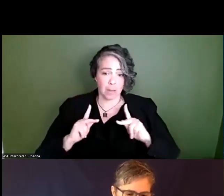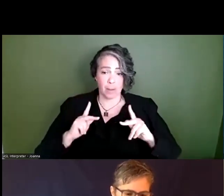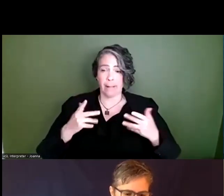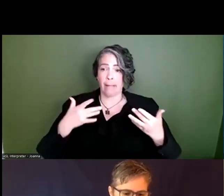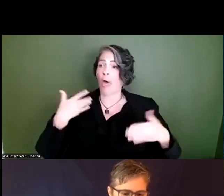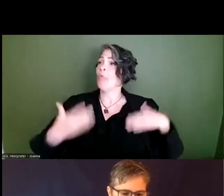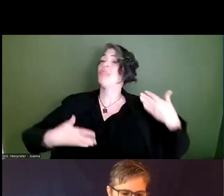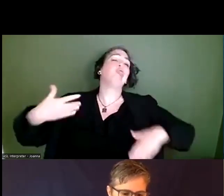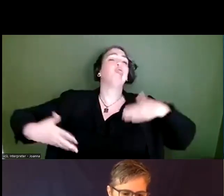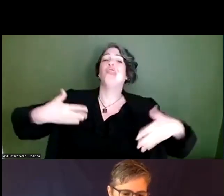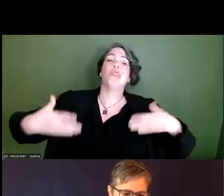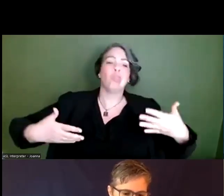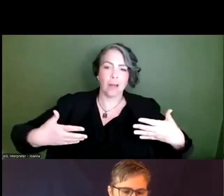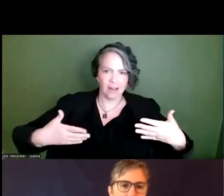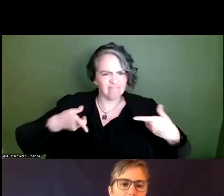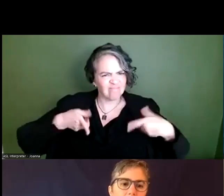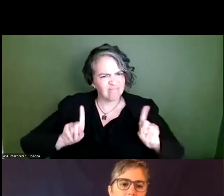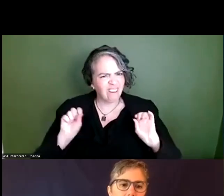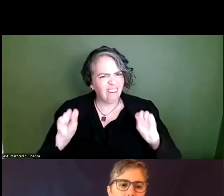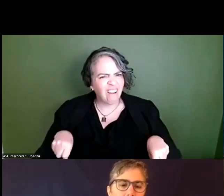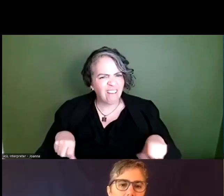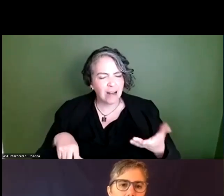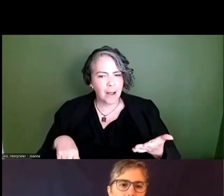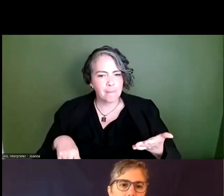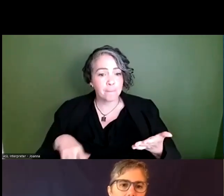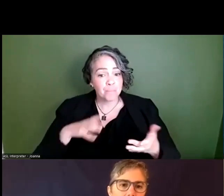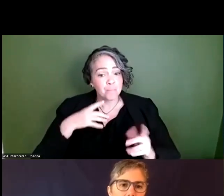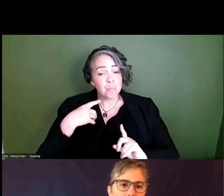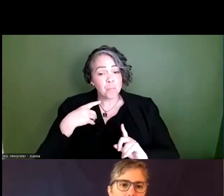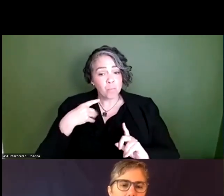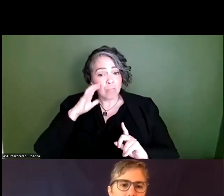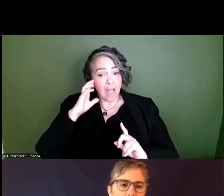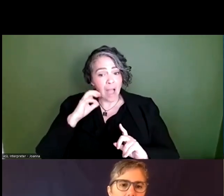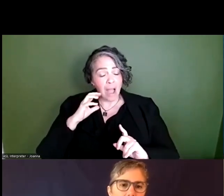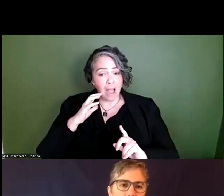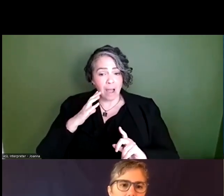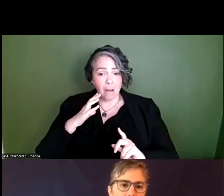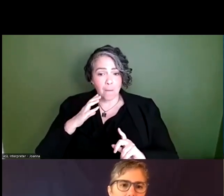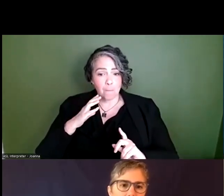also intimate relationships from, who are people who think differently. Talk about cross-cultural